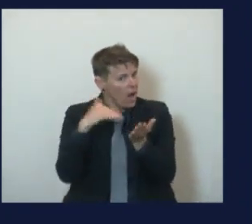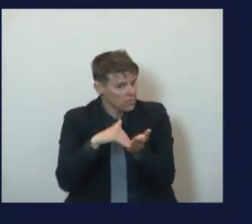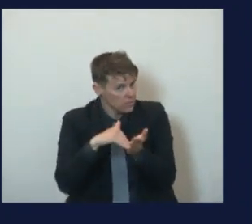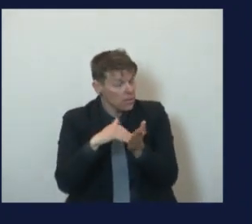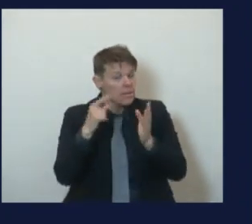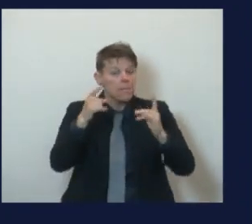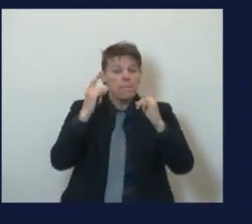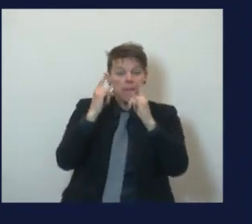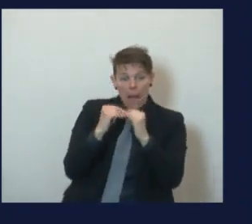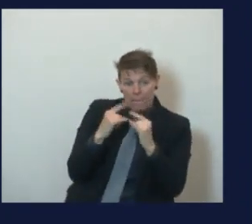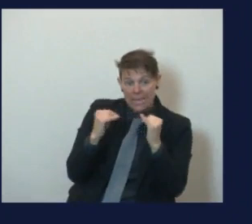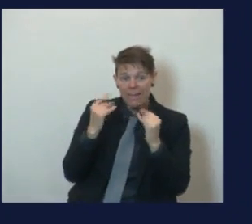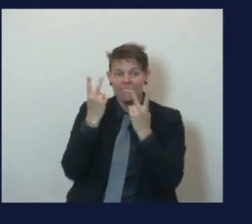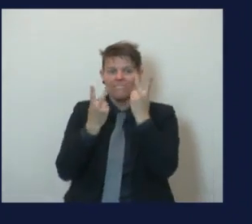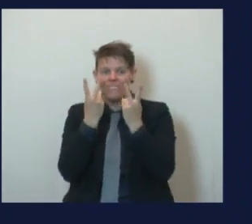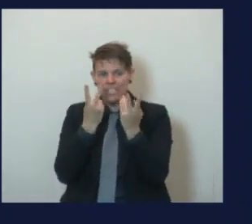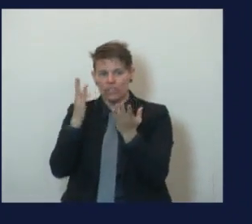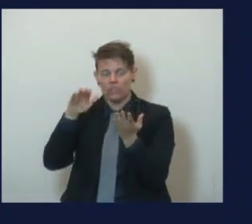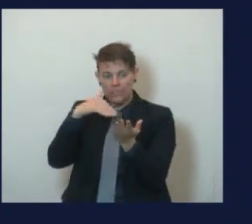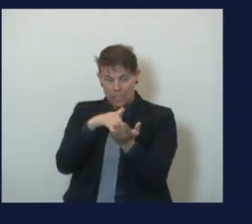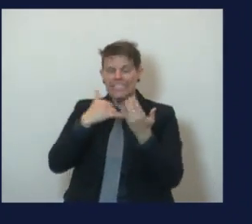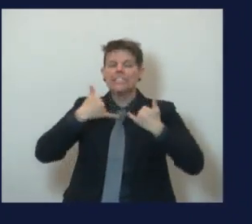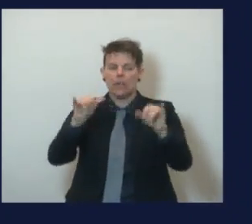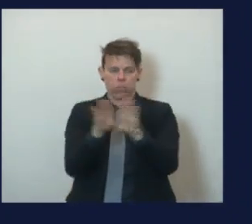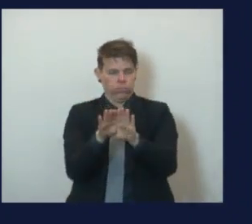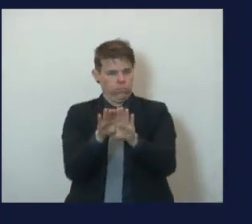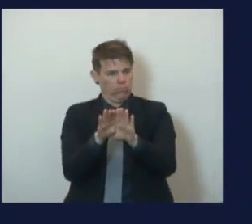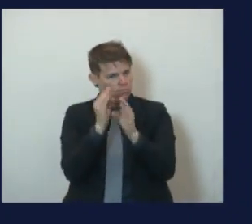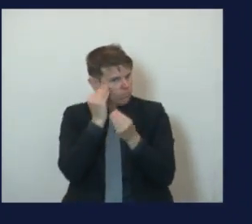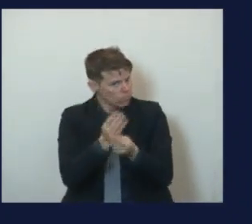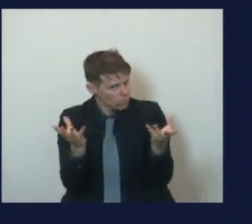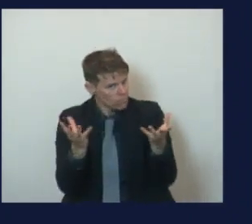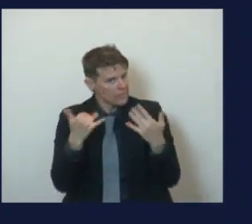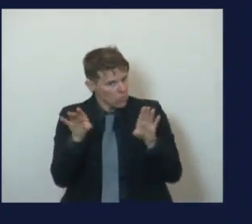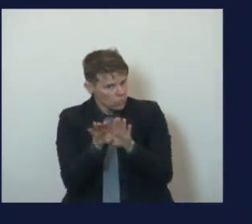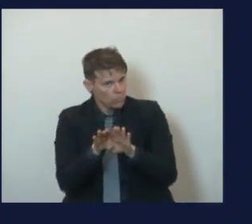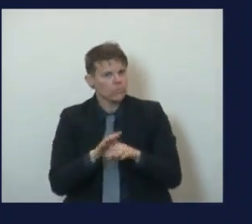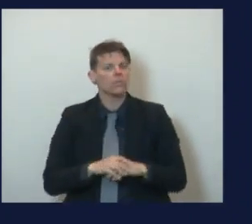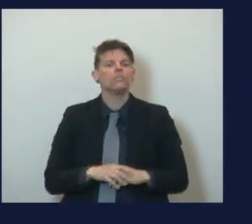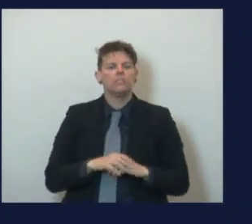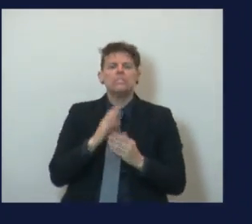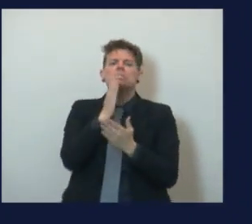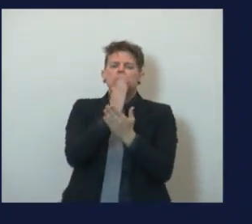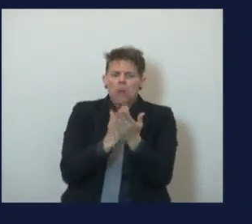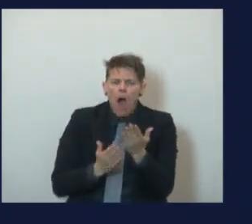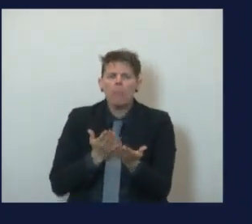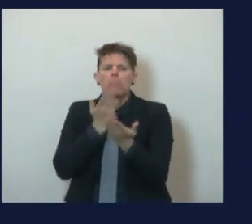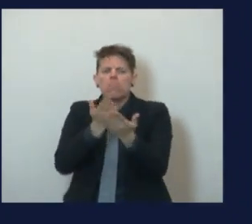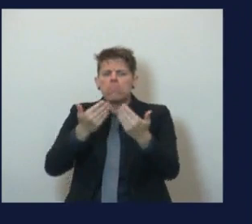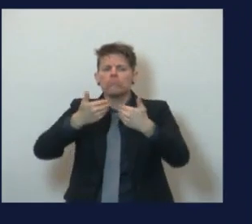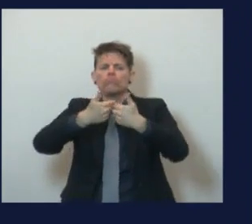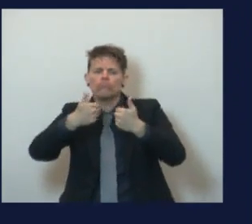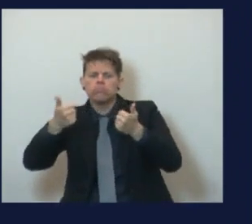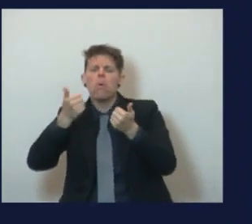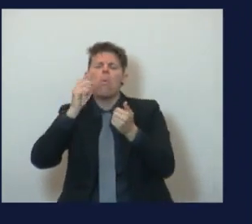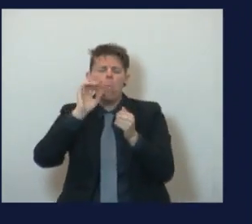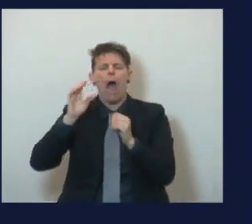WE WANT TO MAKE SURE THAT WE’RE PROVIDING THIS NOW I WANT TO MAKE POINT OUT THAT CAMPING AND VISITORS. OURS ARE STILL CLOSED.